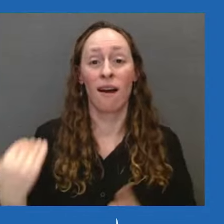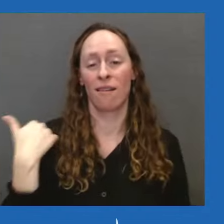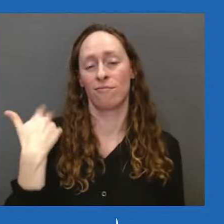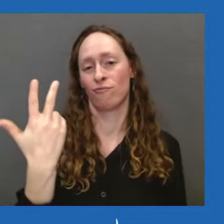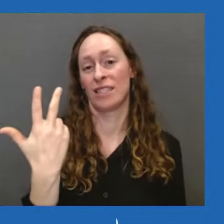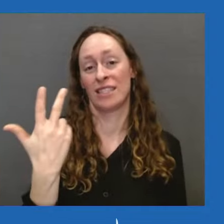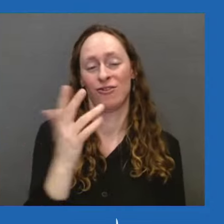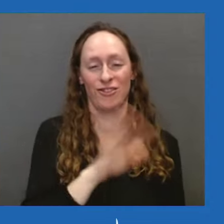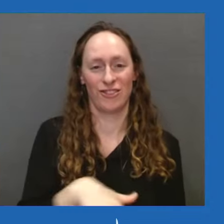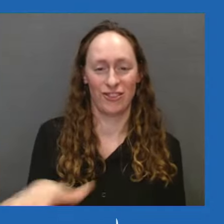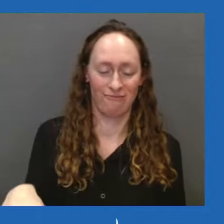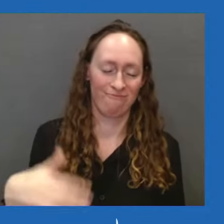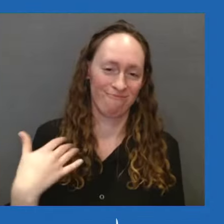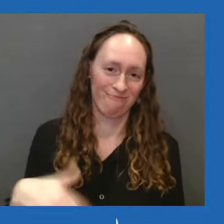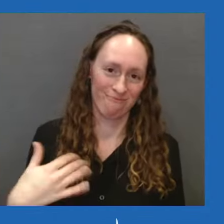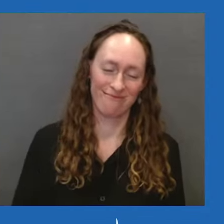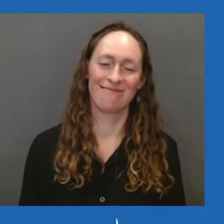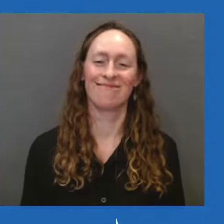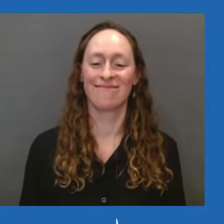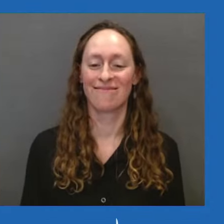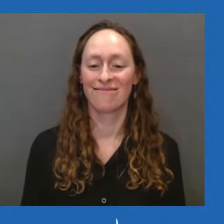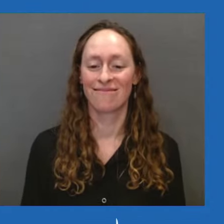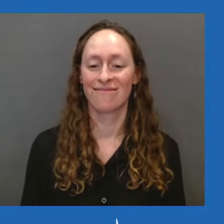I started working at this factory back in 2013.